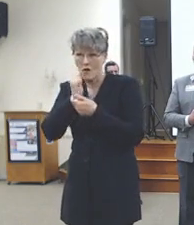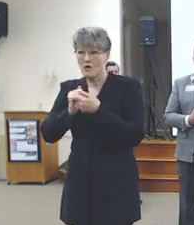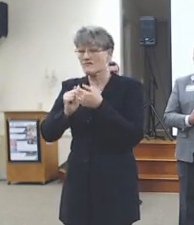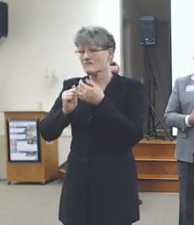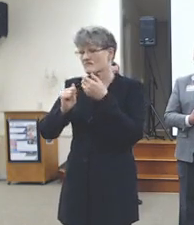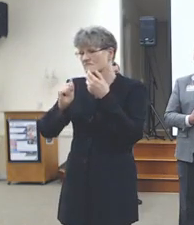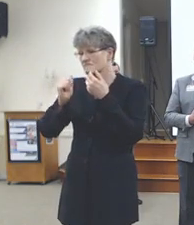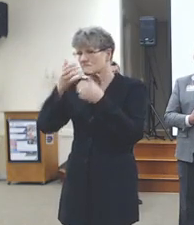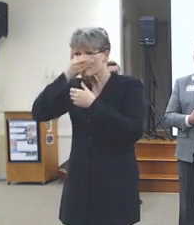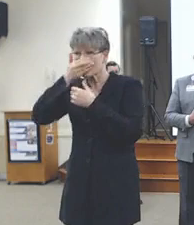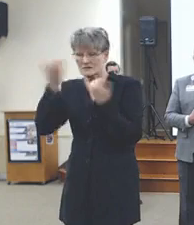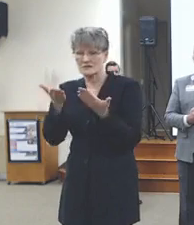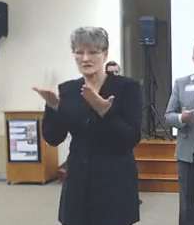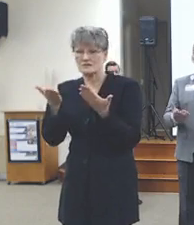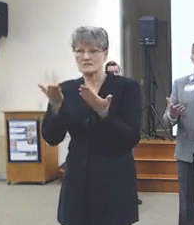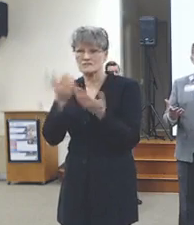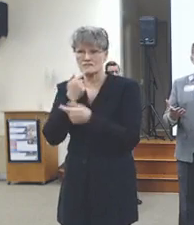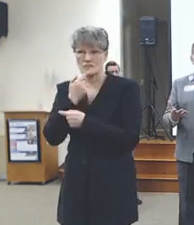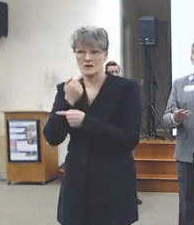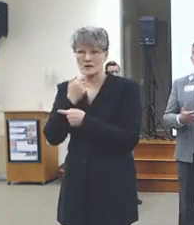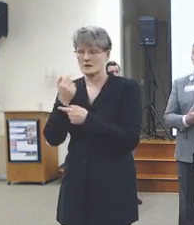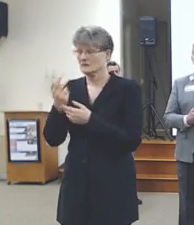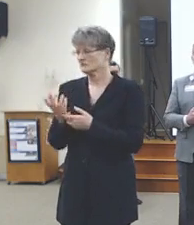are many people in the community, you know the beautiful thing about Shasta